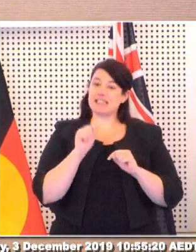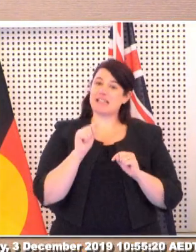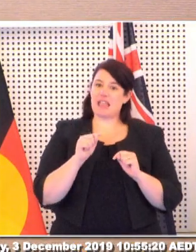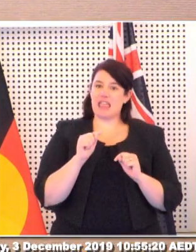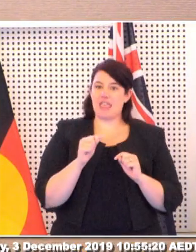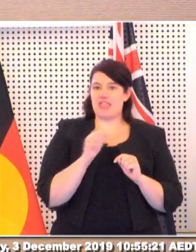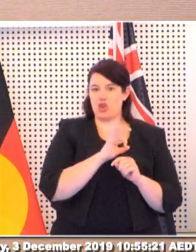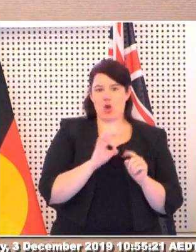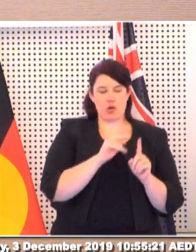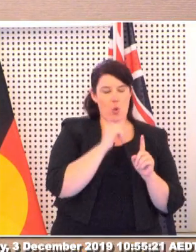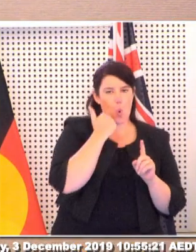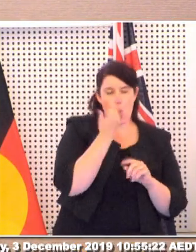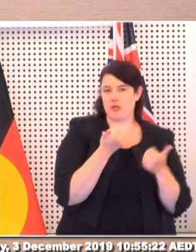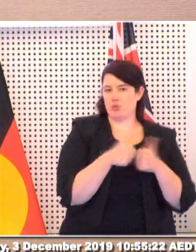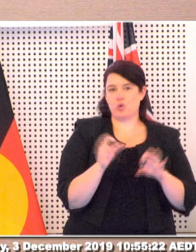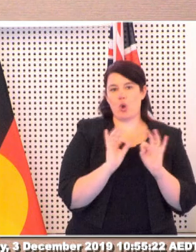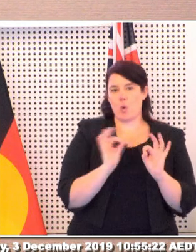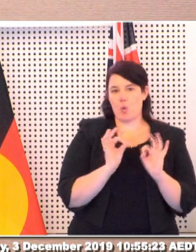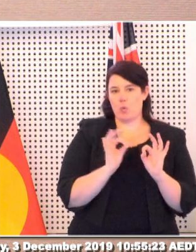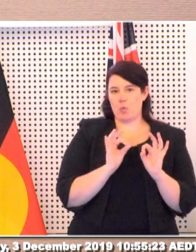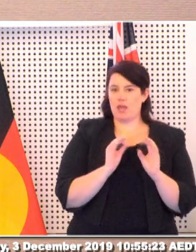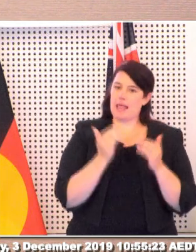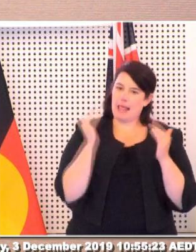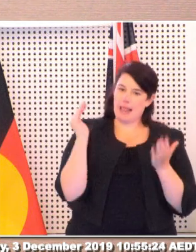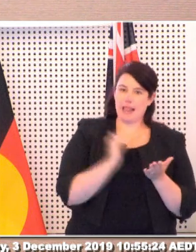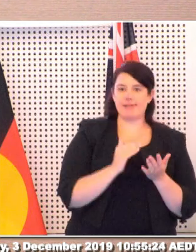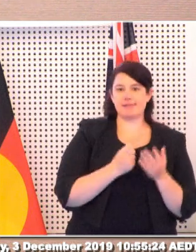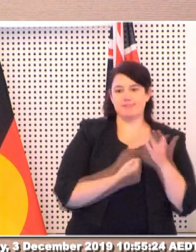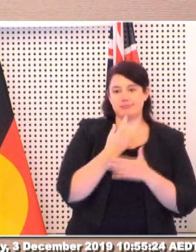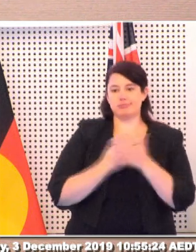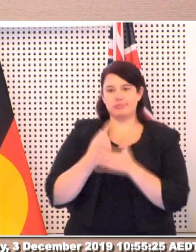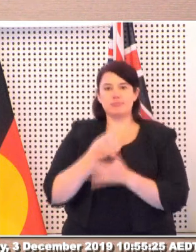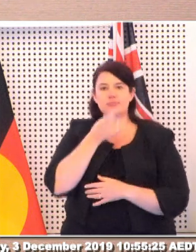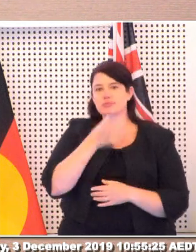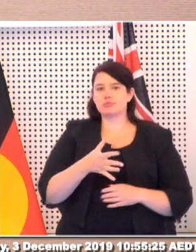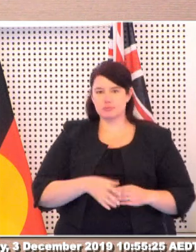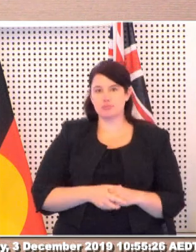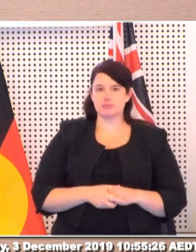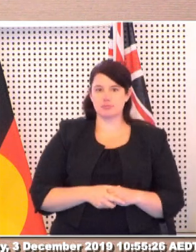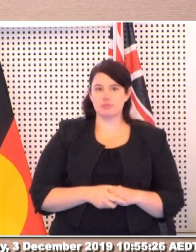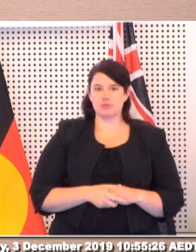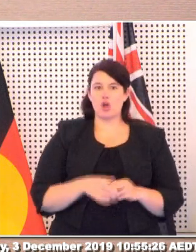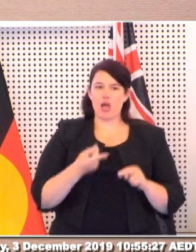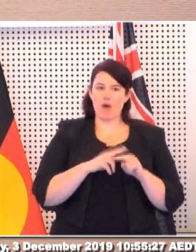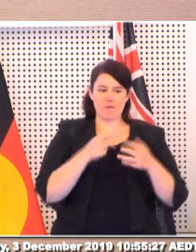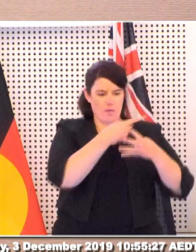frequently used than many of our other forms of restrictive practices and because